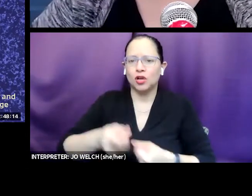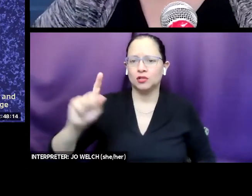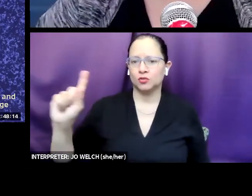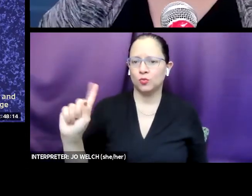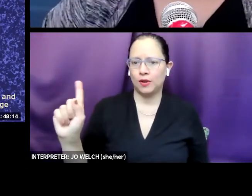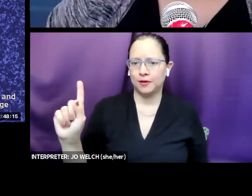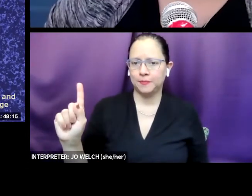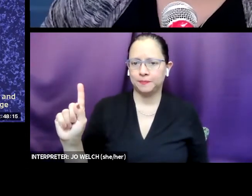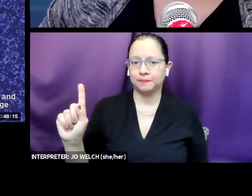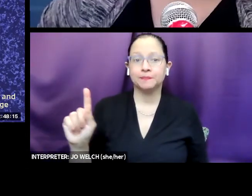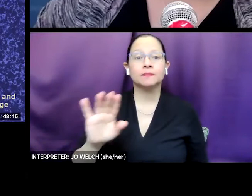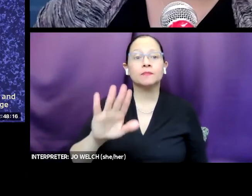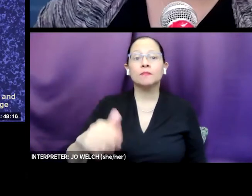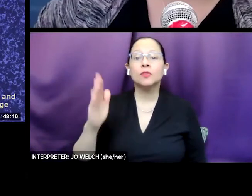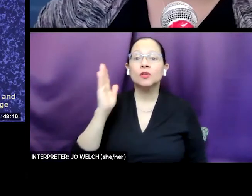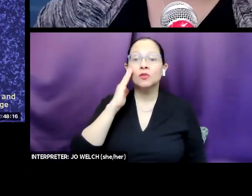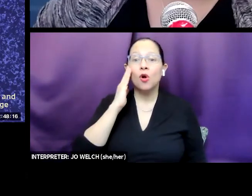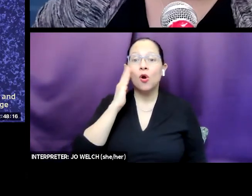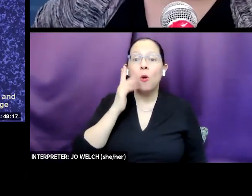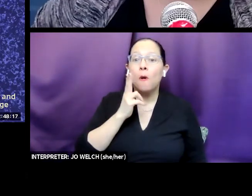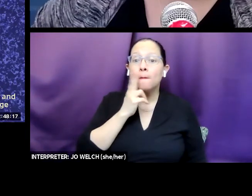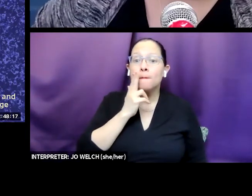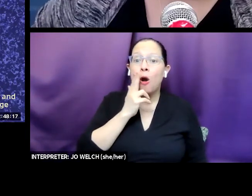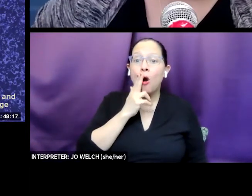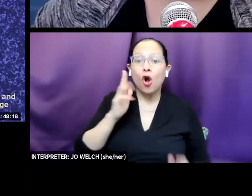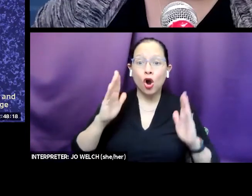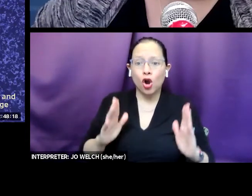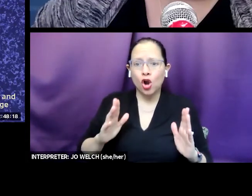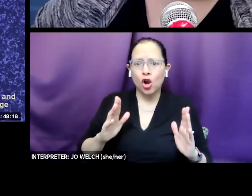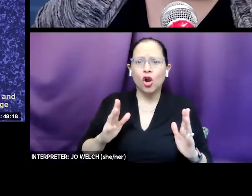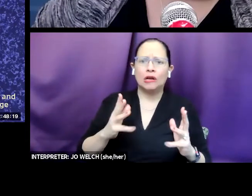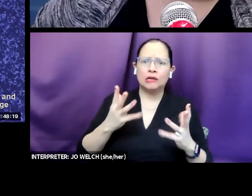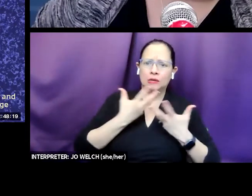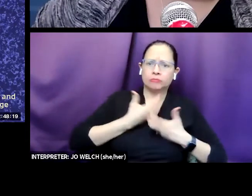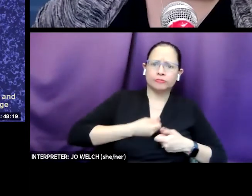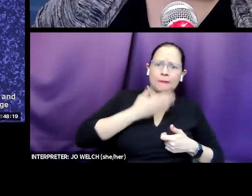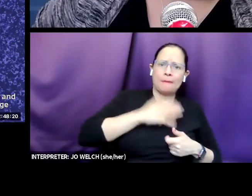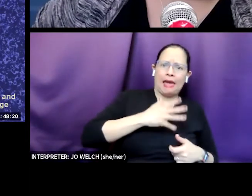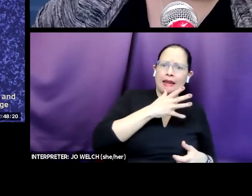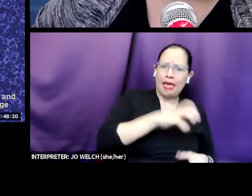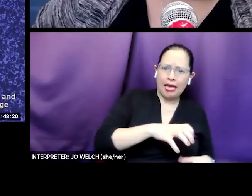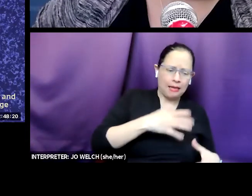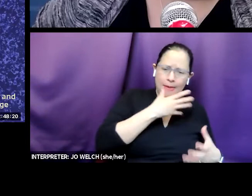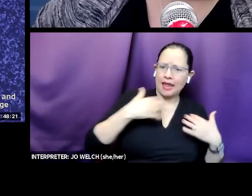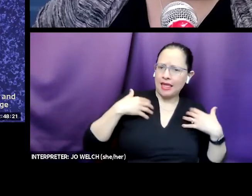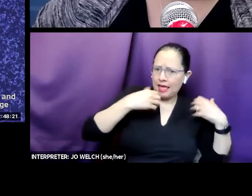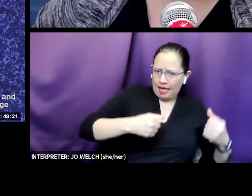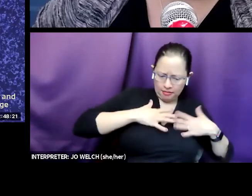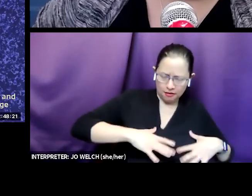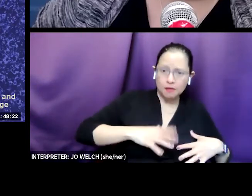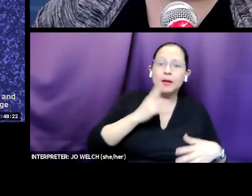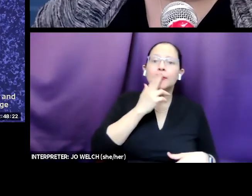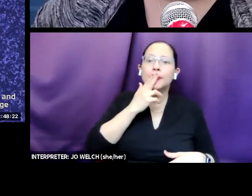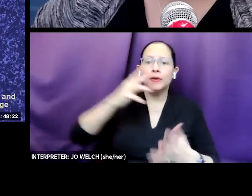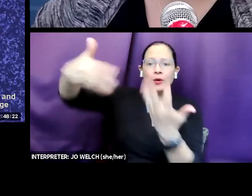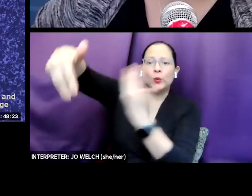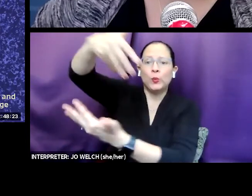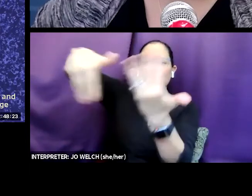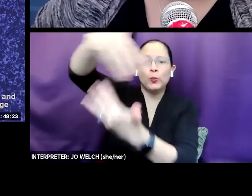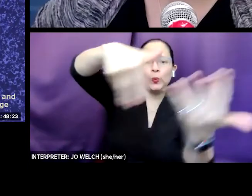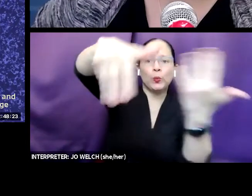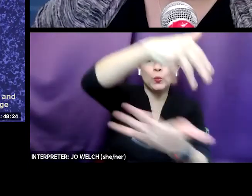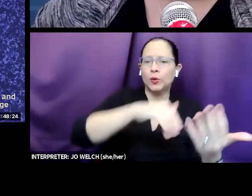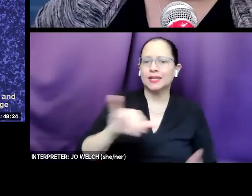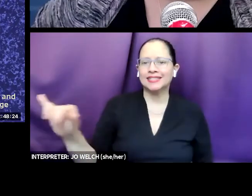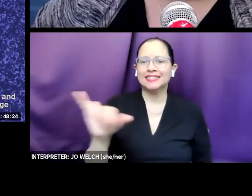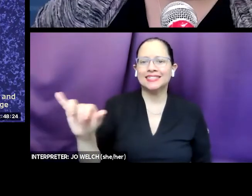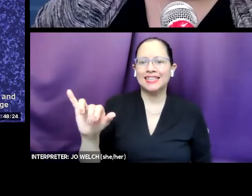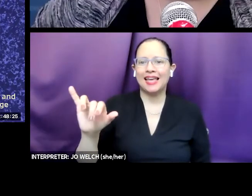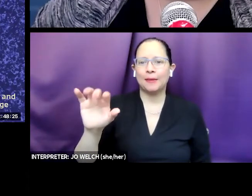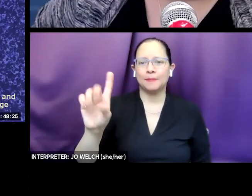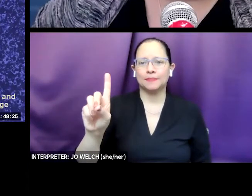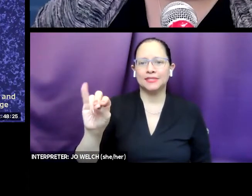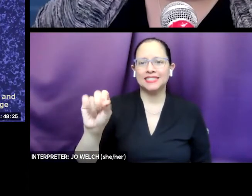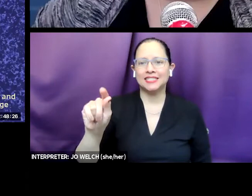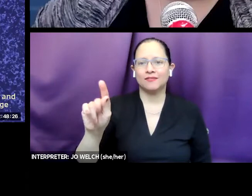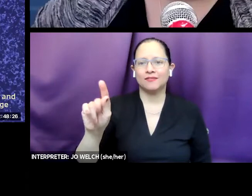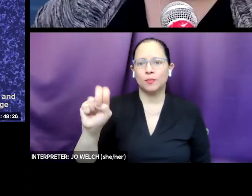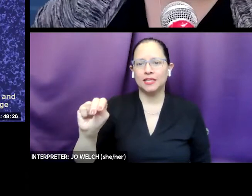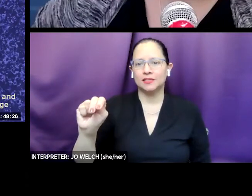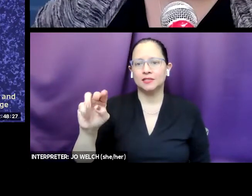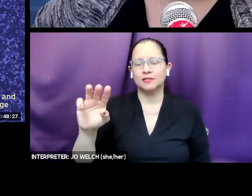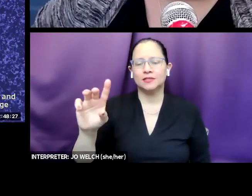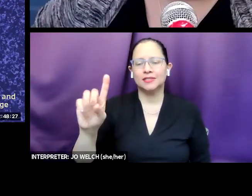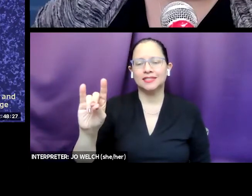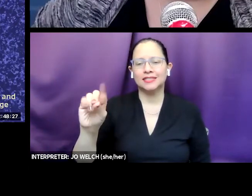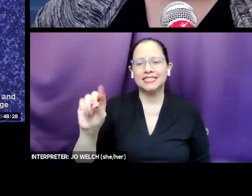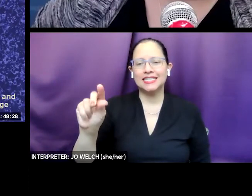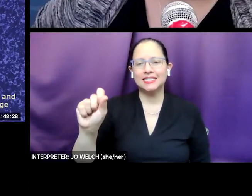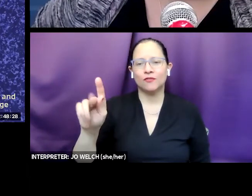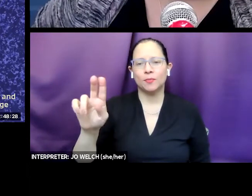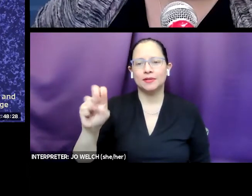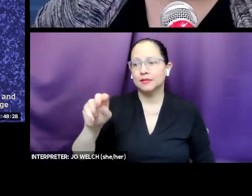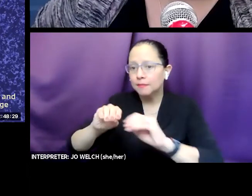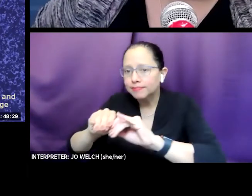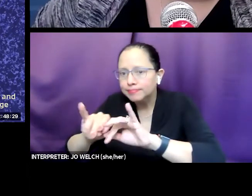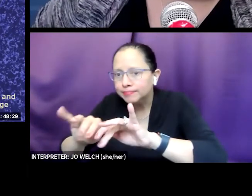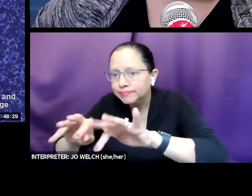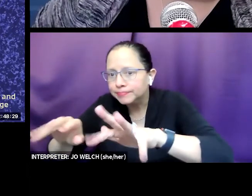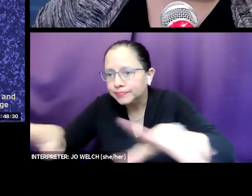damages the quality of public life, every conspiracy theory every propaganda or disinformation campaign affects people, and the expense of not responding can grow exponentially over time, since the 2016 US election newsrooms technology companies civil